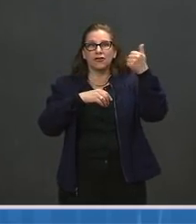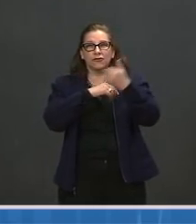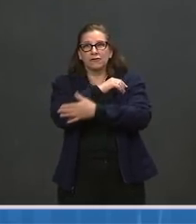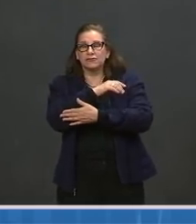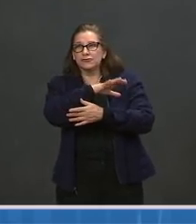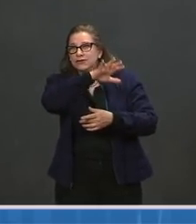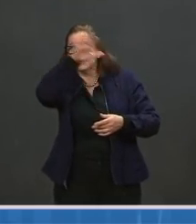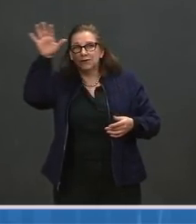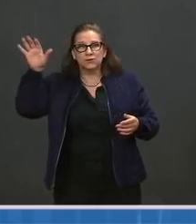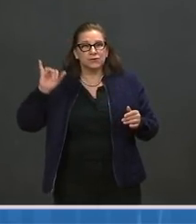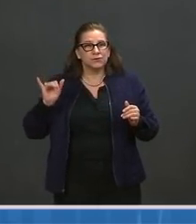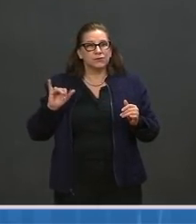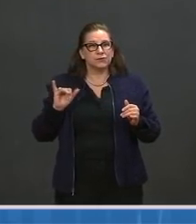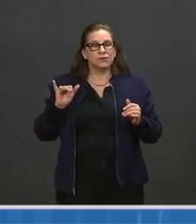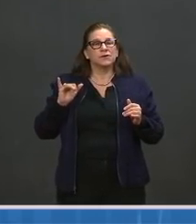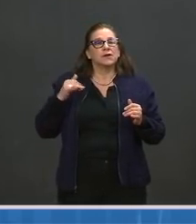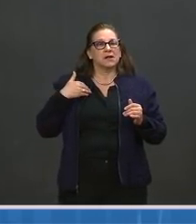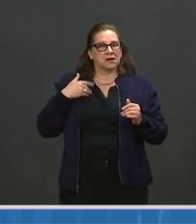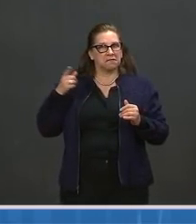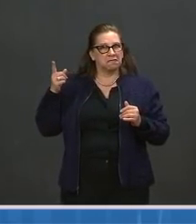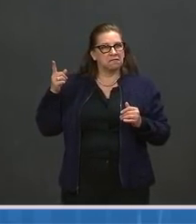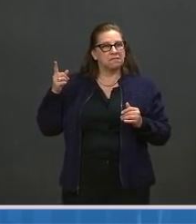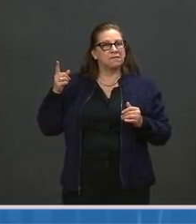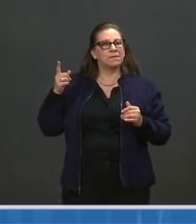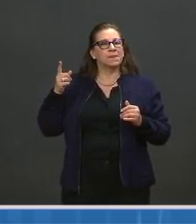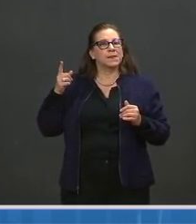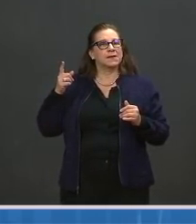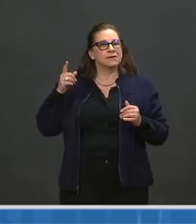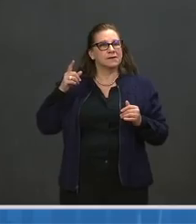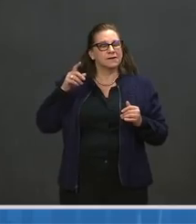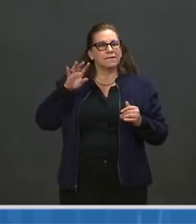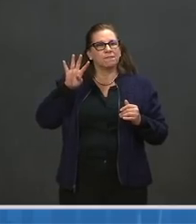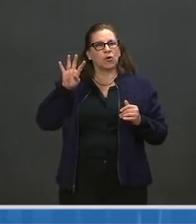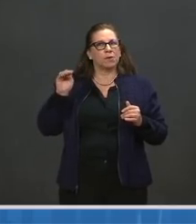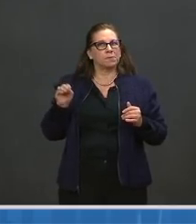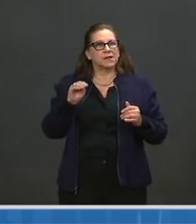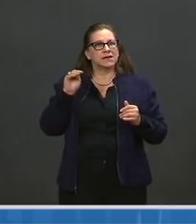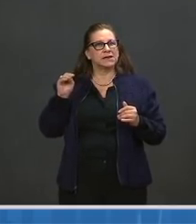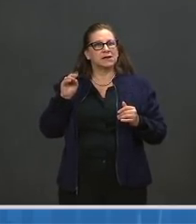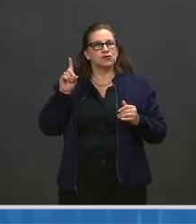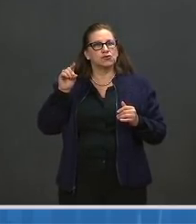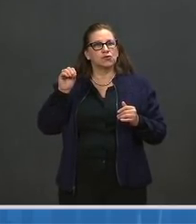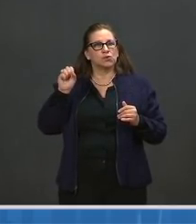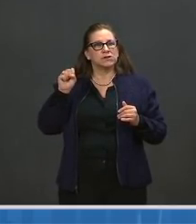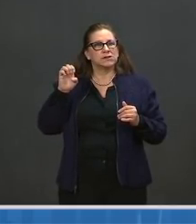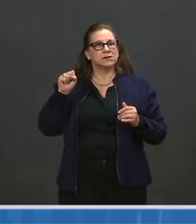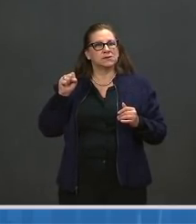four more million doses were just shared with Mexico and Canada -- or whether it's other events.